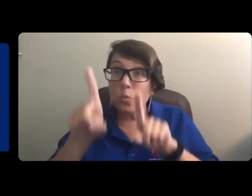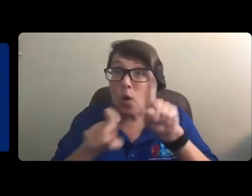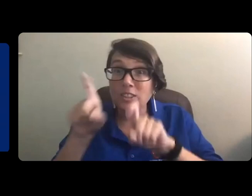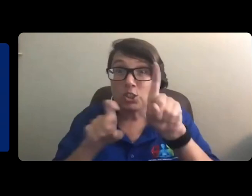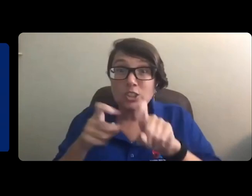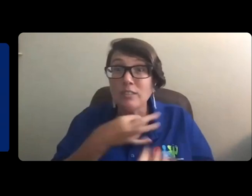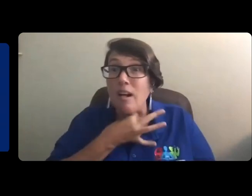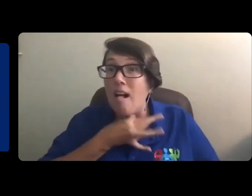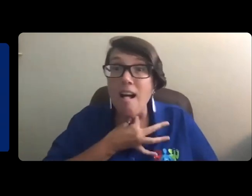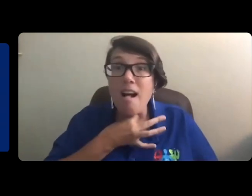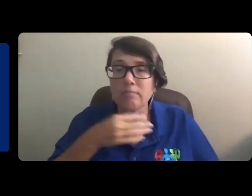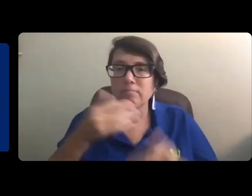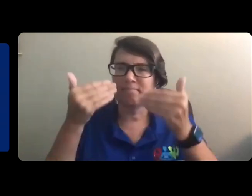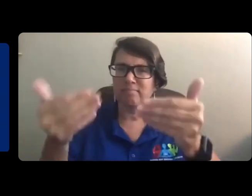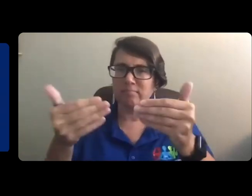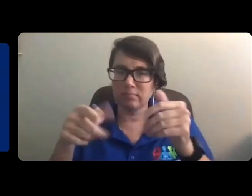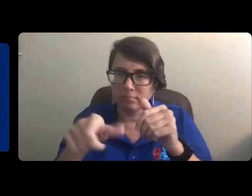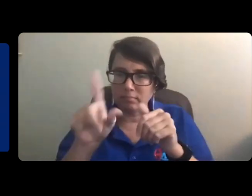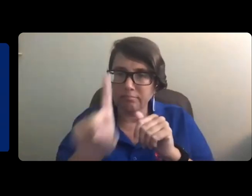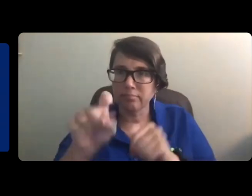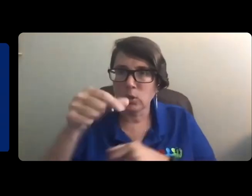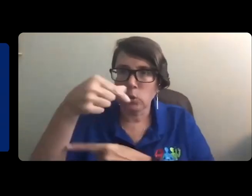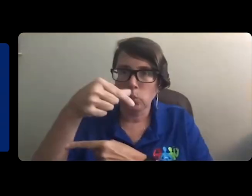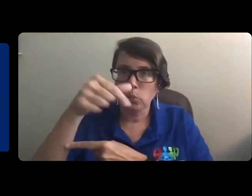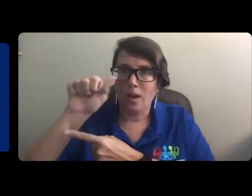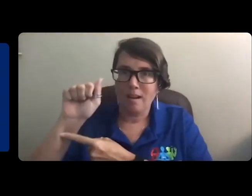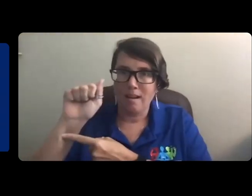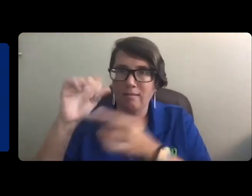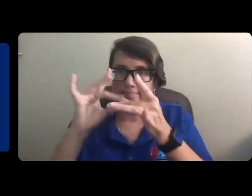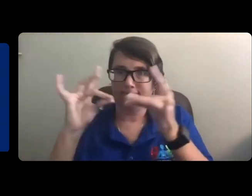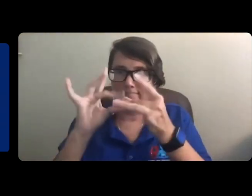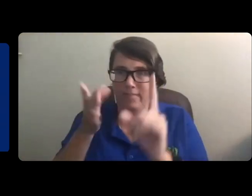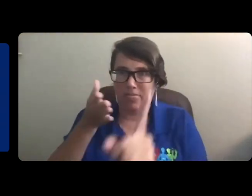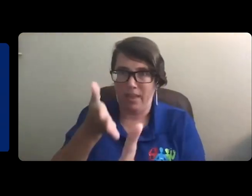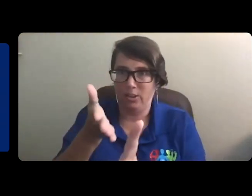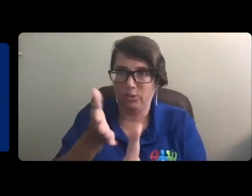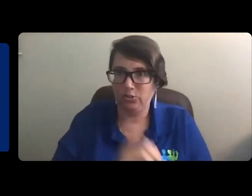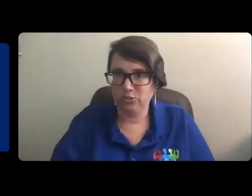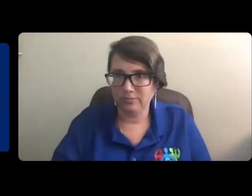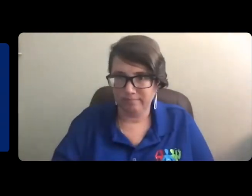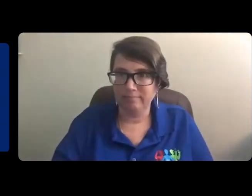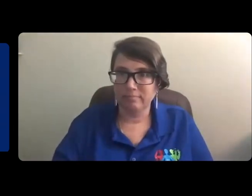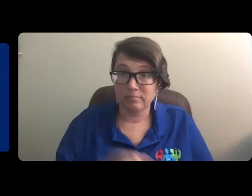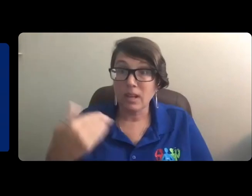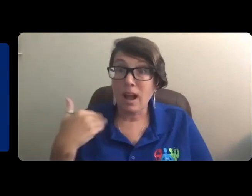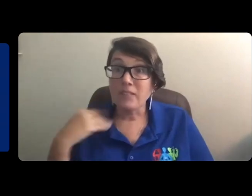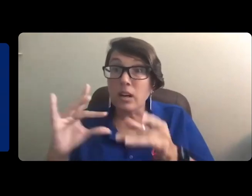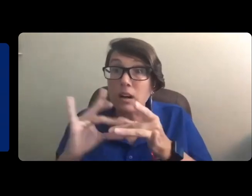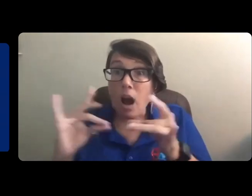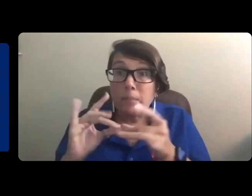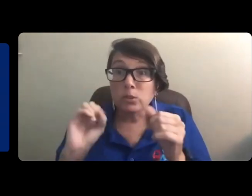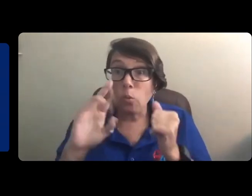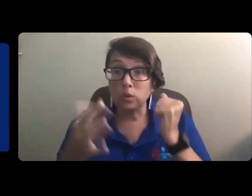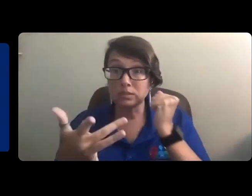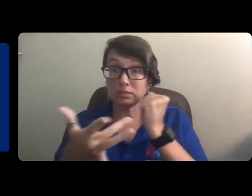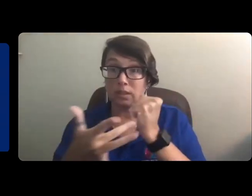Again, if you have any questions as we go through this, use the Q&A option